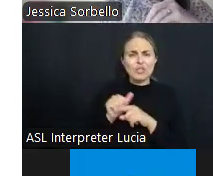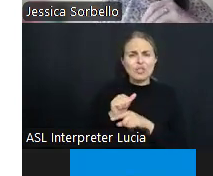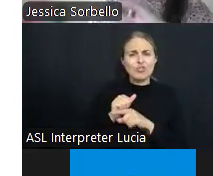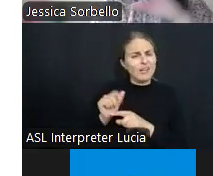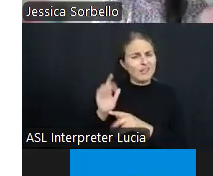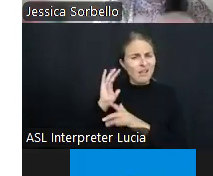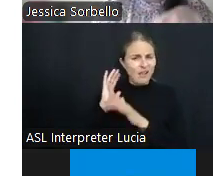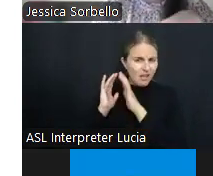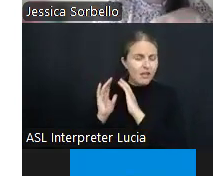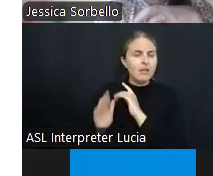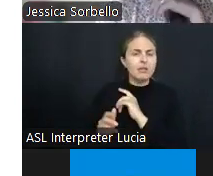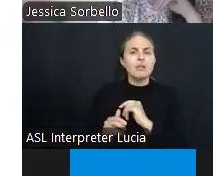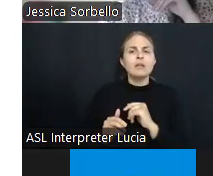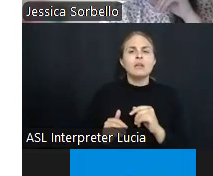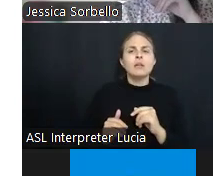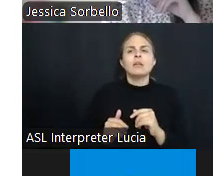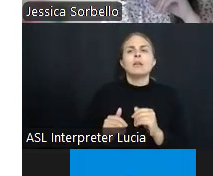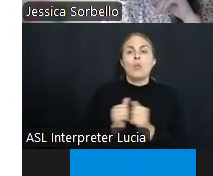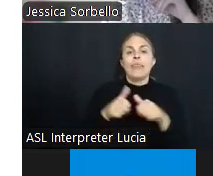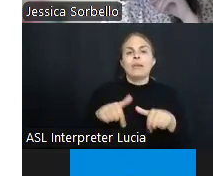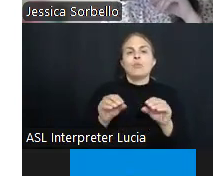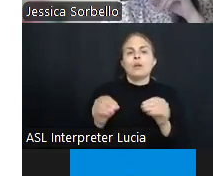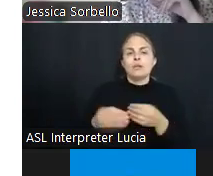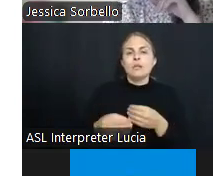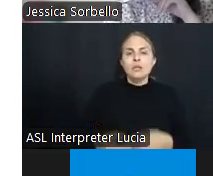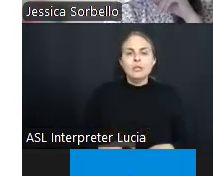specific client who had a history of alcohol use and she